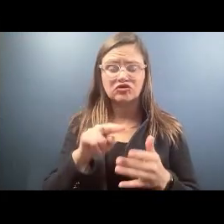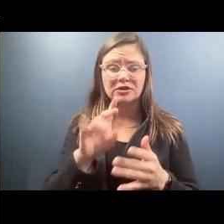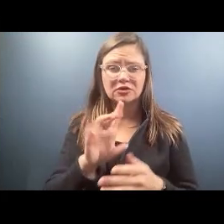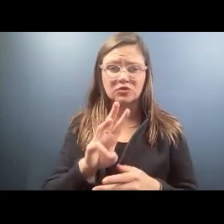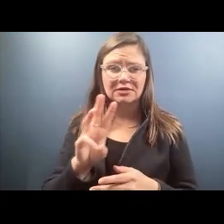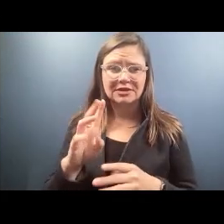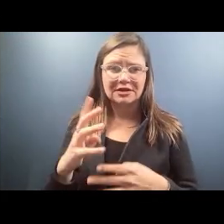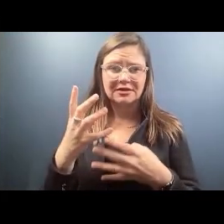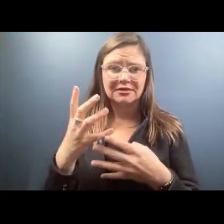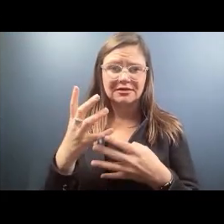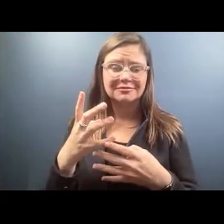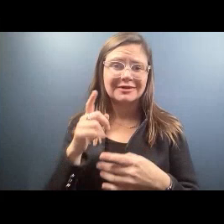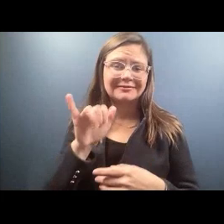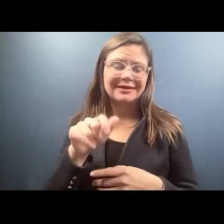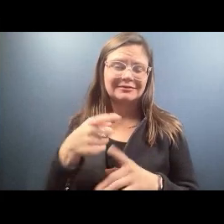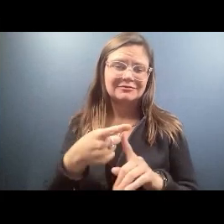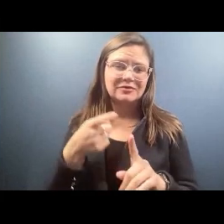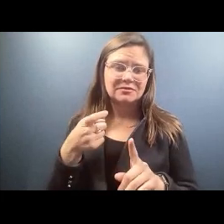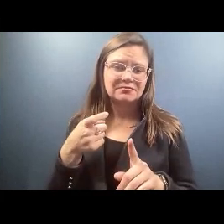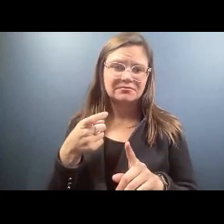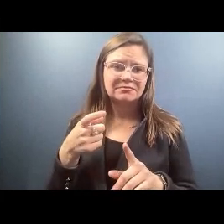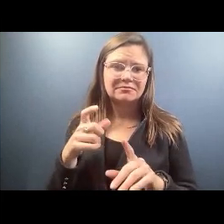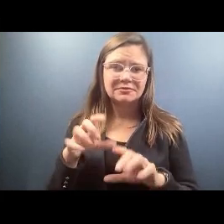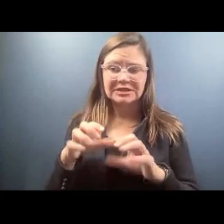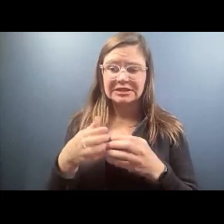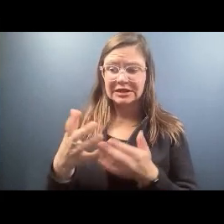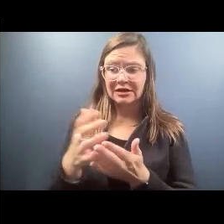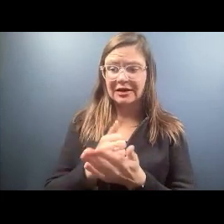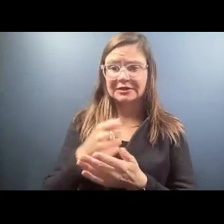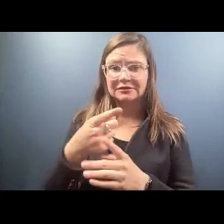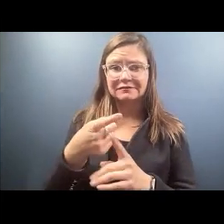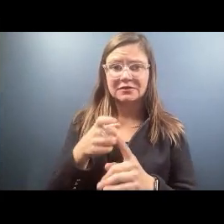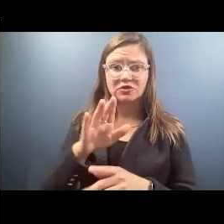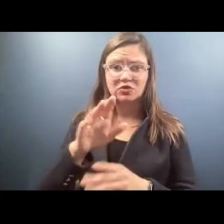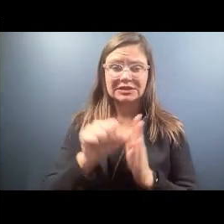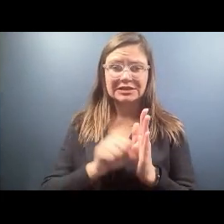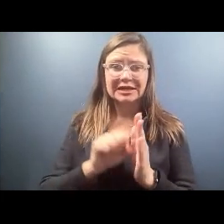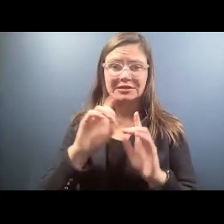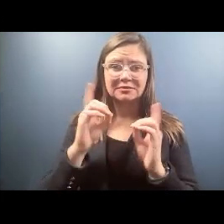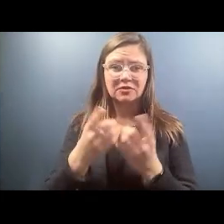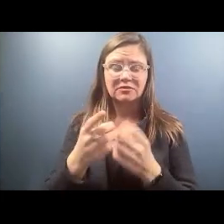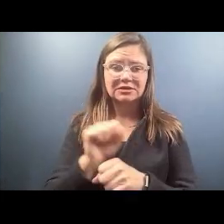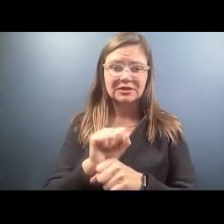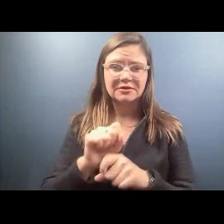This is what we're drawing from and it's collected by your state departments of Labor, but analyzed by the federal government.